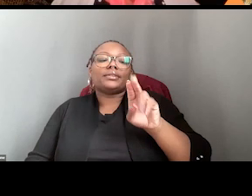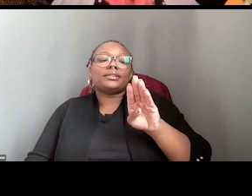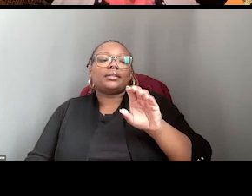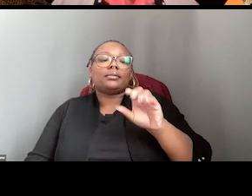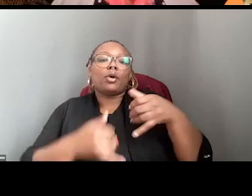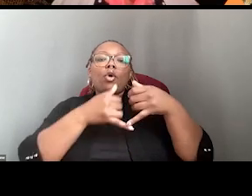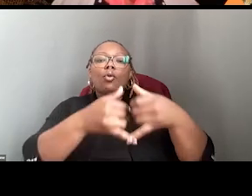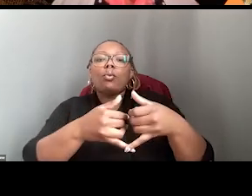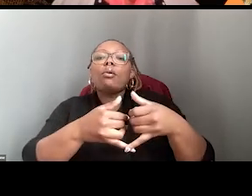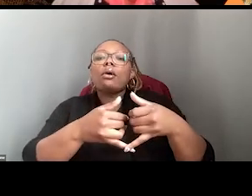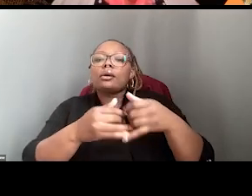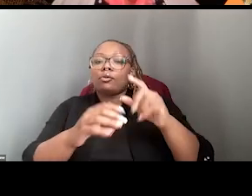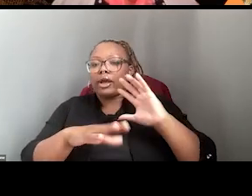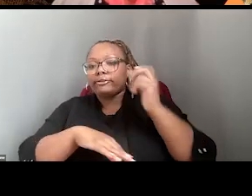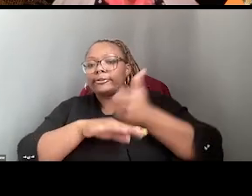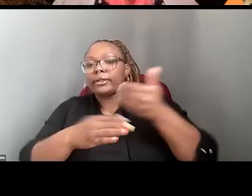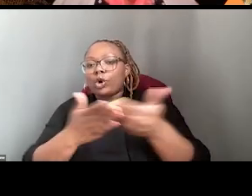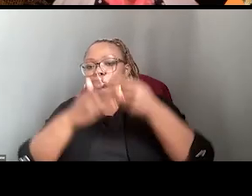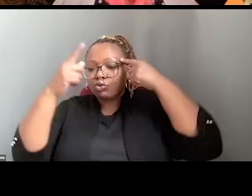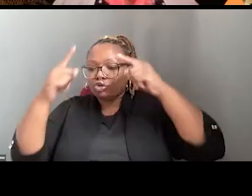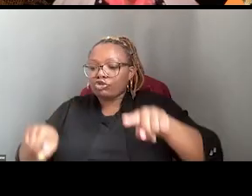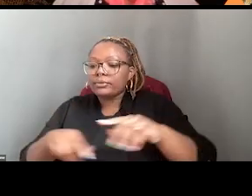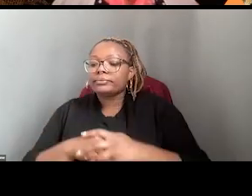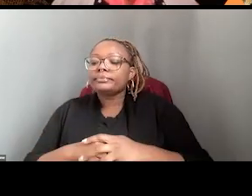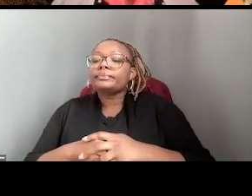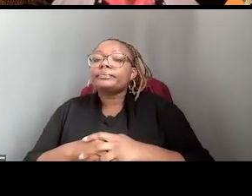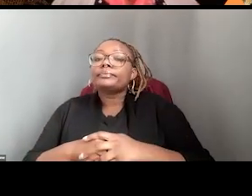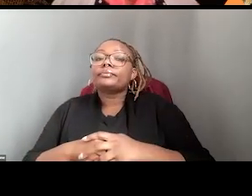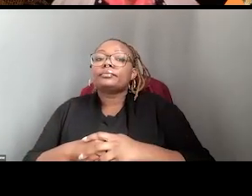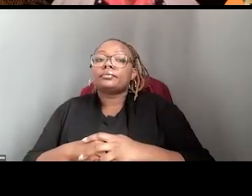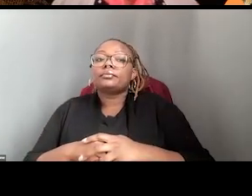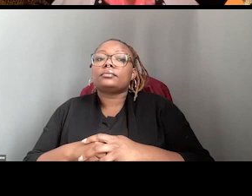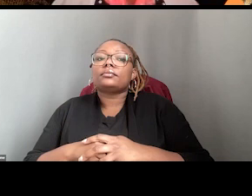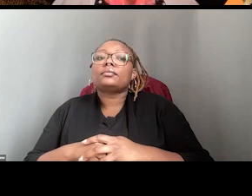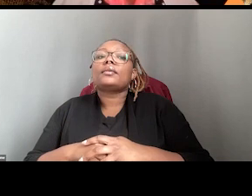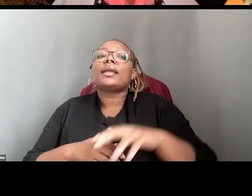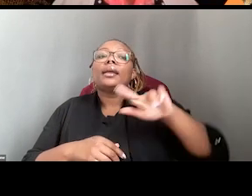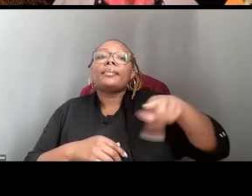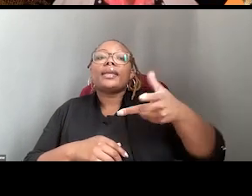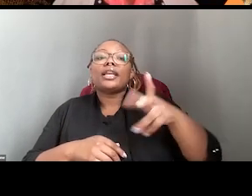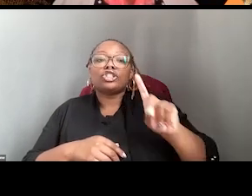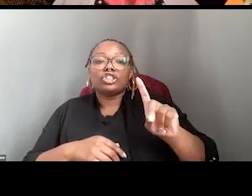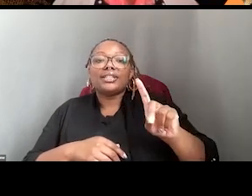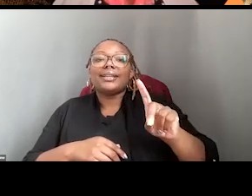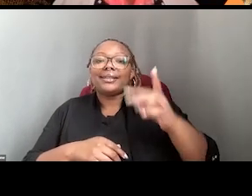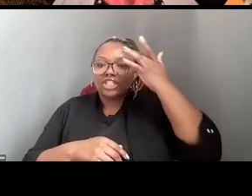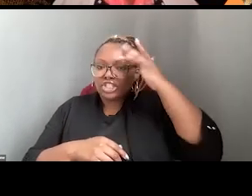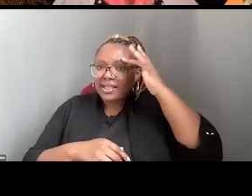And out post-award additions or postdoctoral scholars that is another notification that will probably require a mentoring plan.